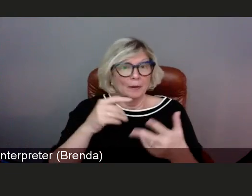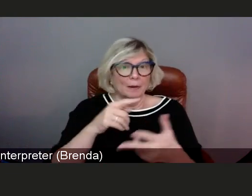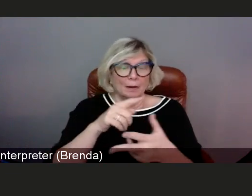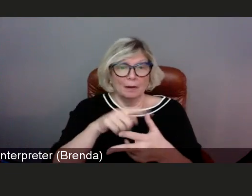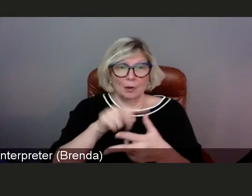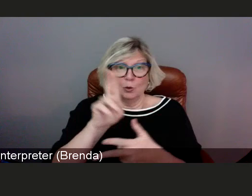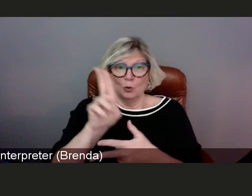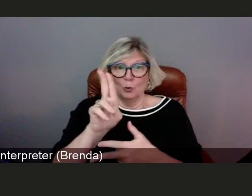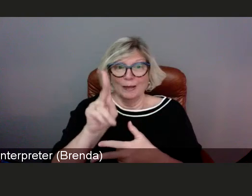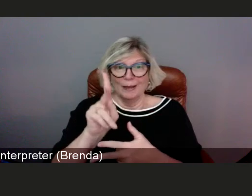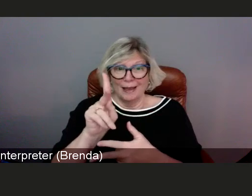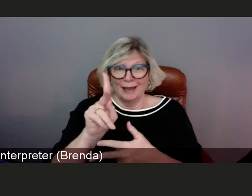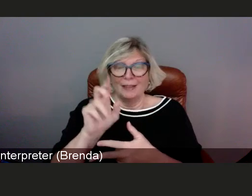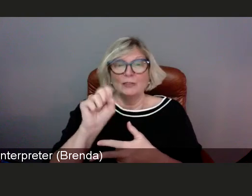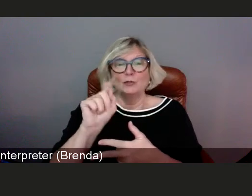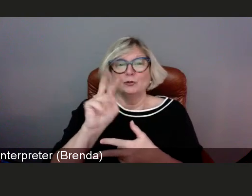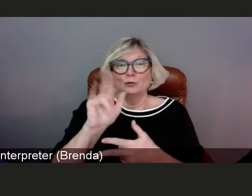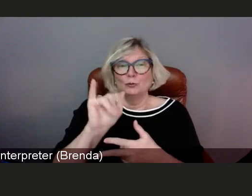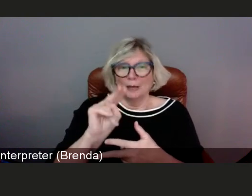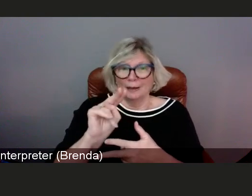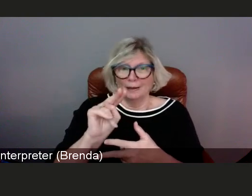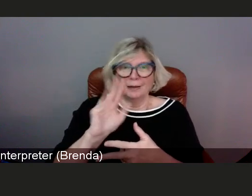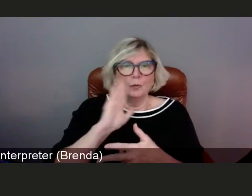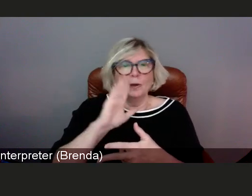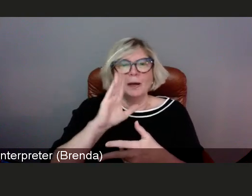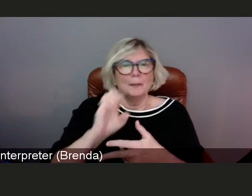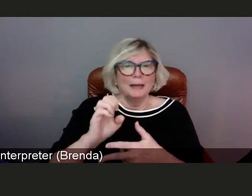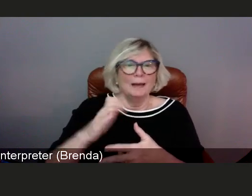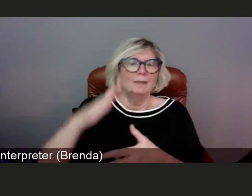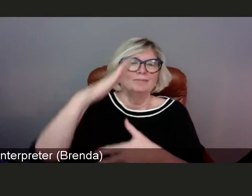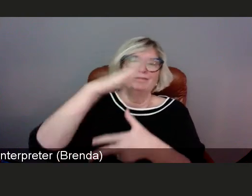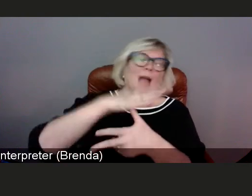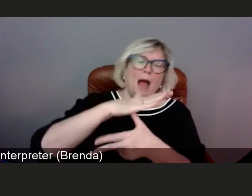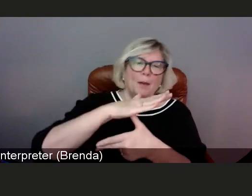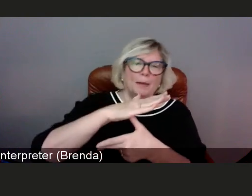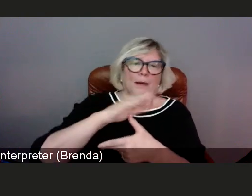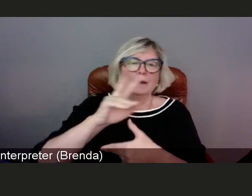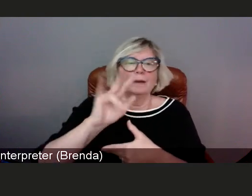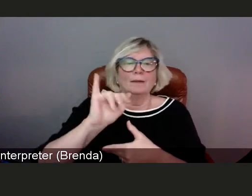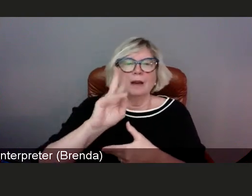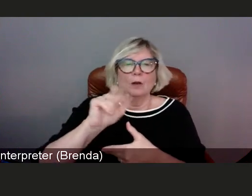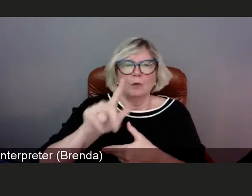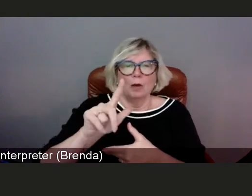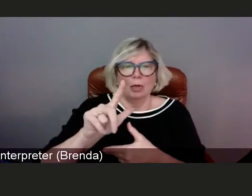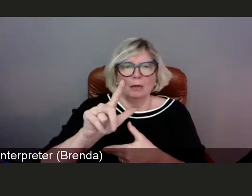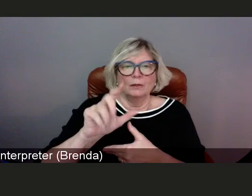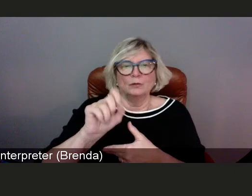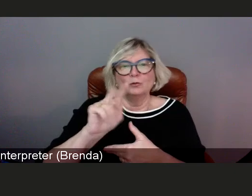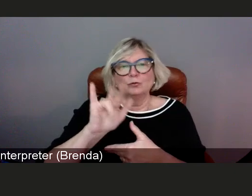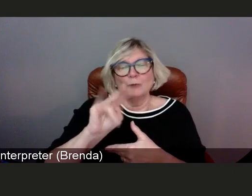will be the predominant COVID-19 viral strain by probably mid April.